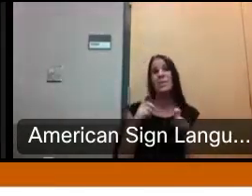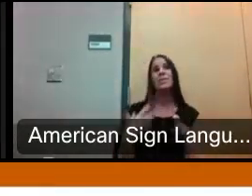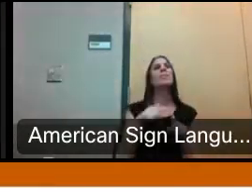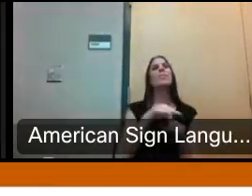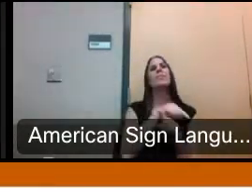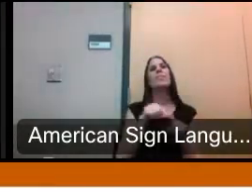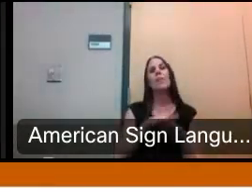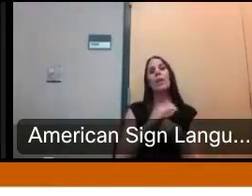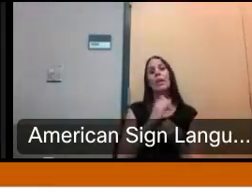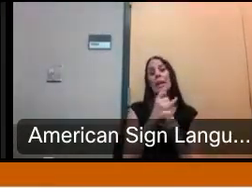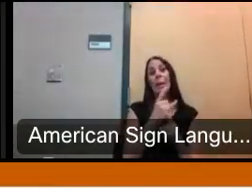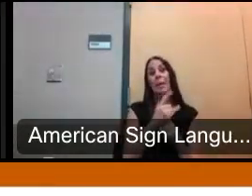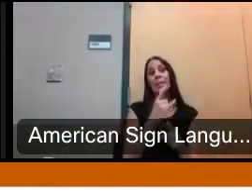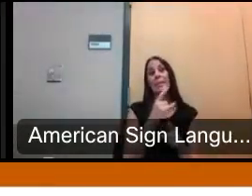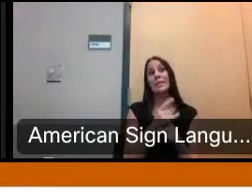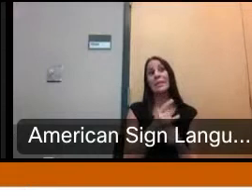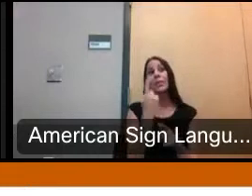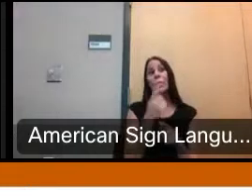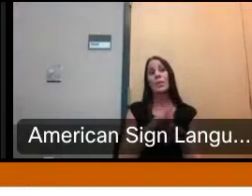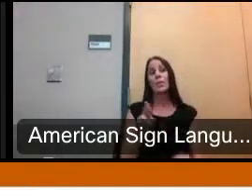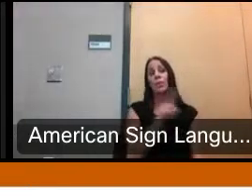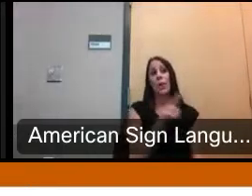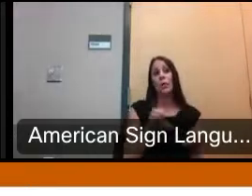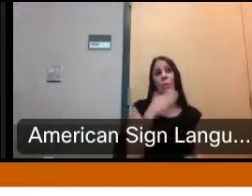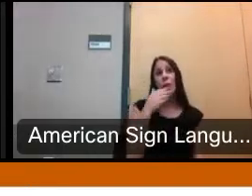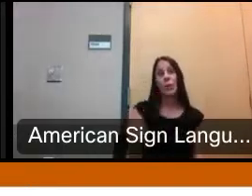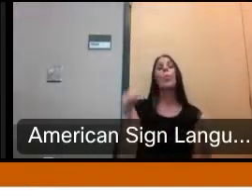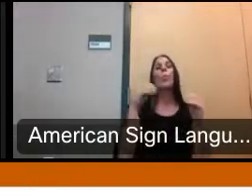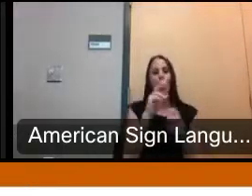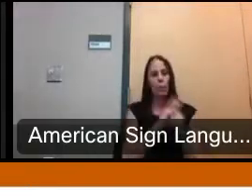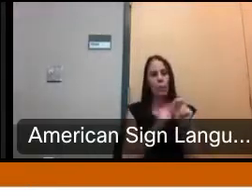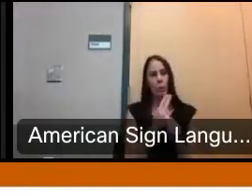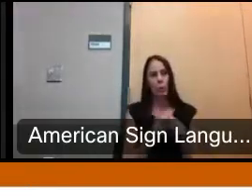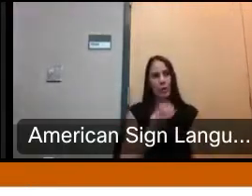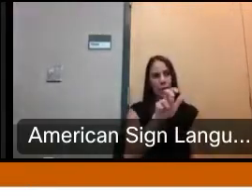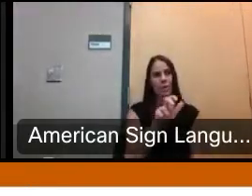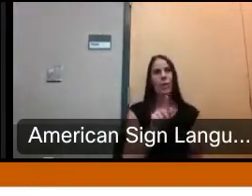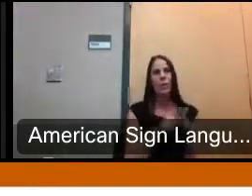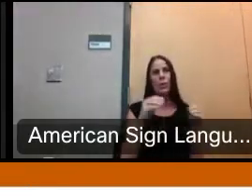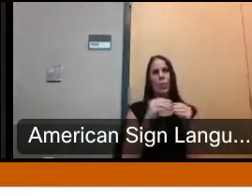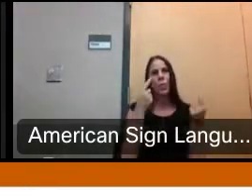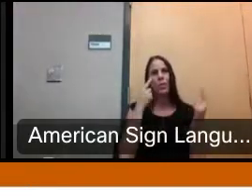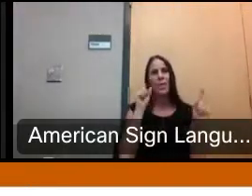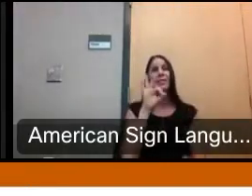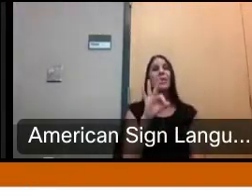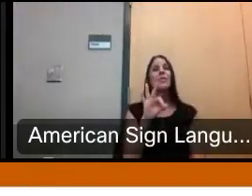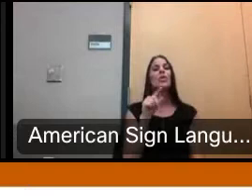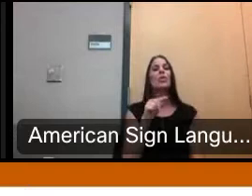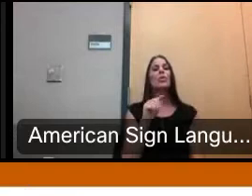right do better. They get more people taking the stairs. It is also more effective. If you put them 100 feet in front of the elevators.